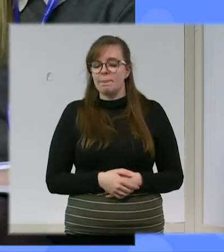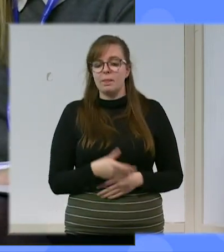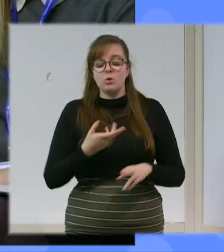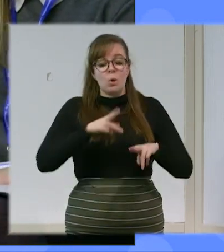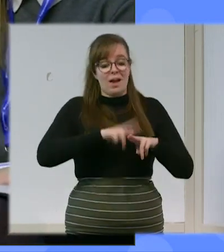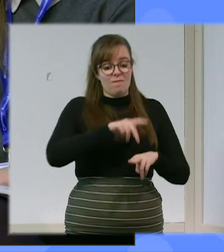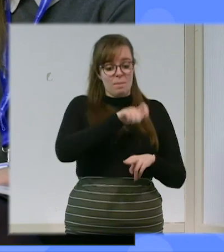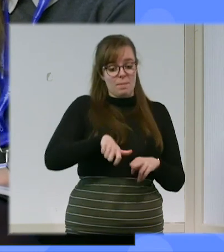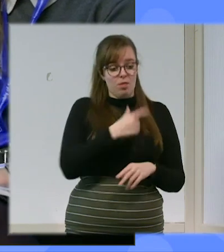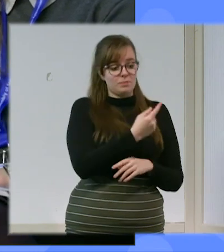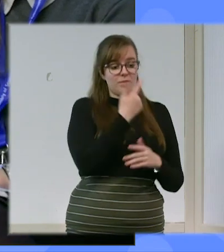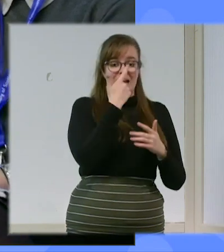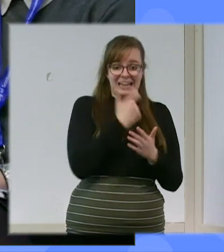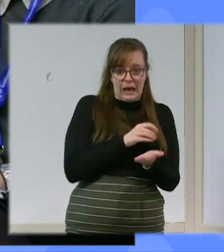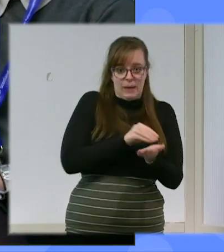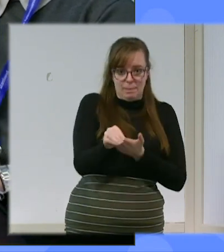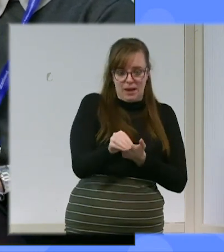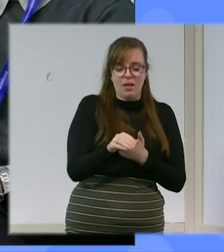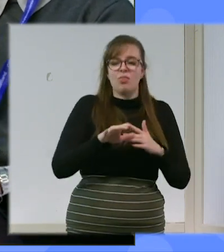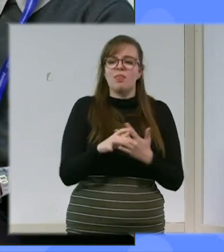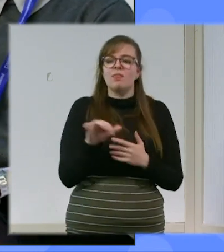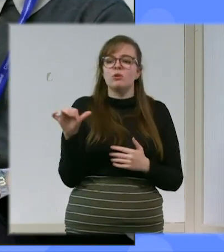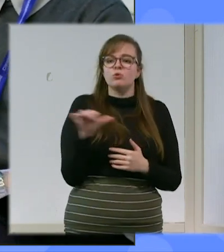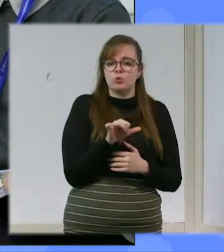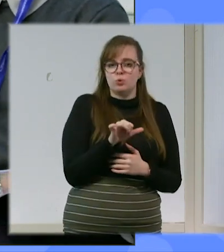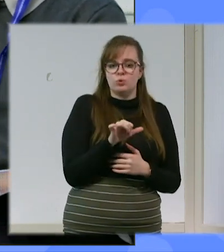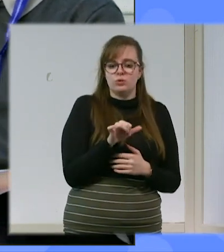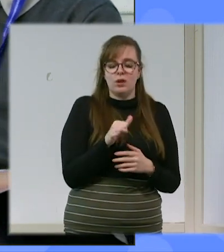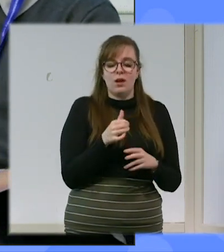money to pay then actually they should be if they do not upgrade the rosies